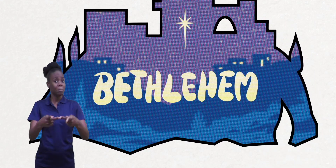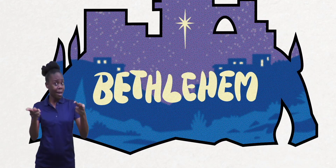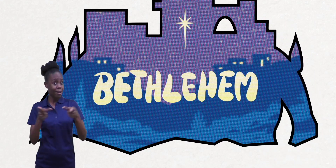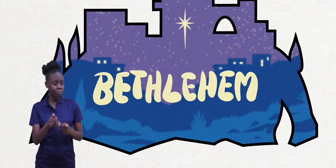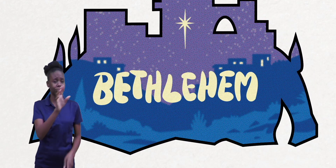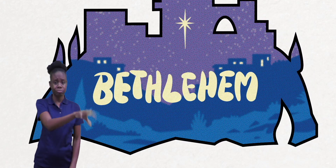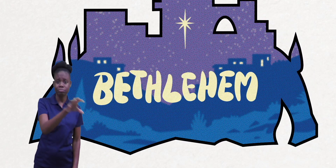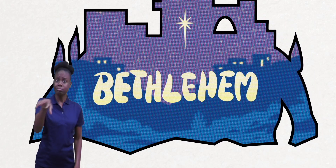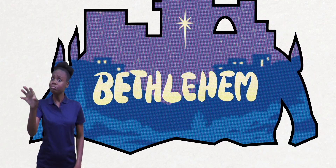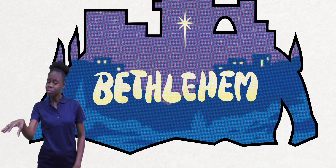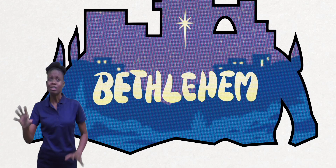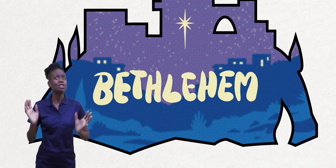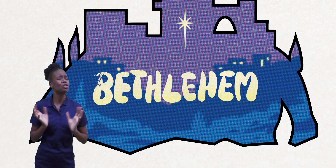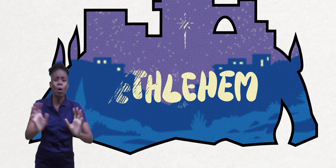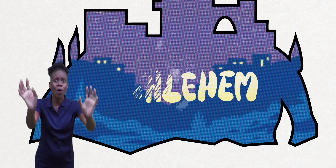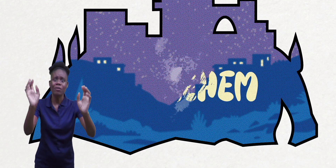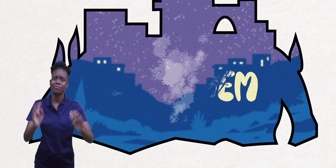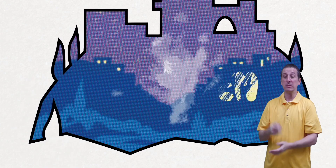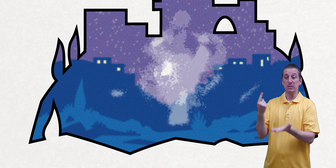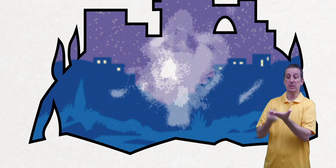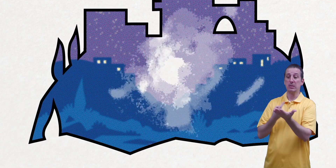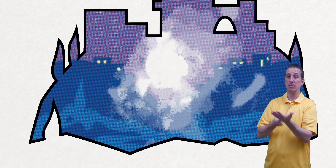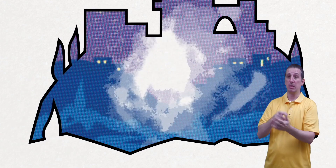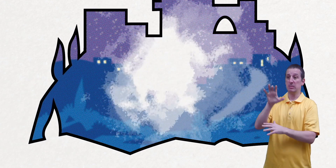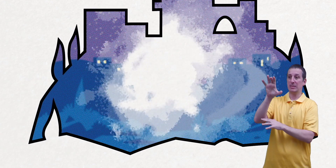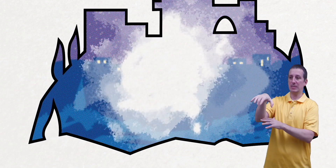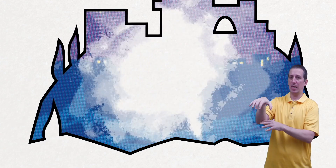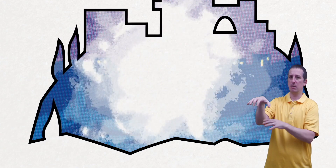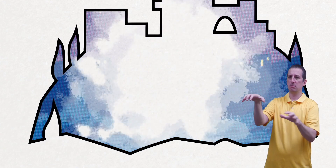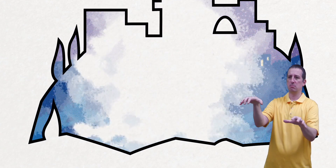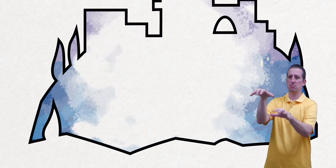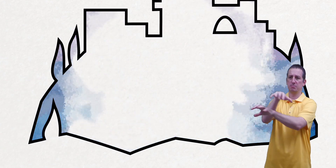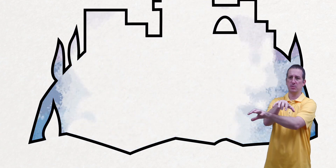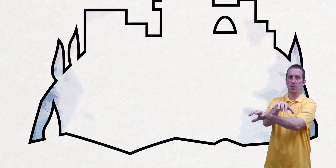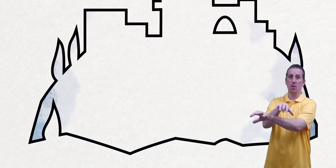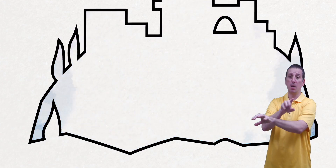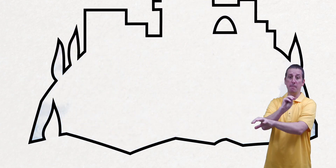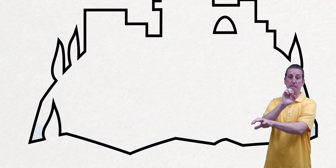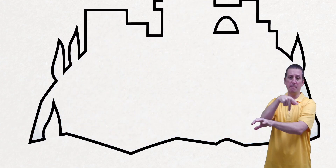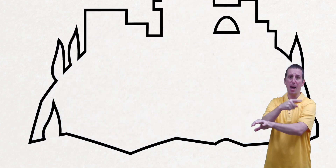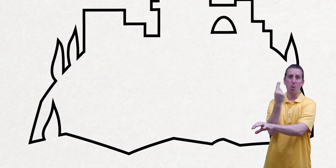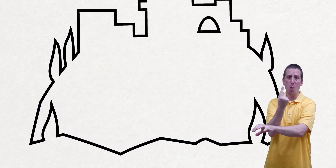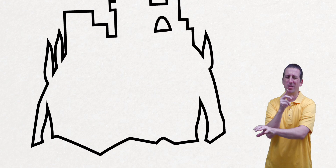Jon: Which is a big list. Tim: And it gets bigger because sometimes the setting isn’t just a place on a map.